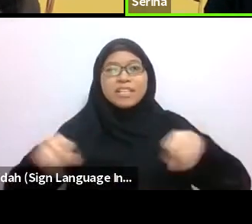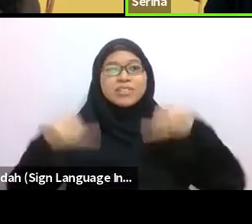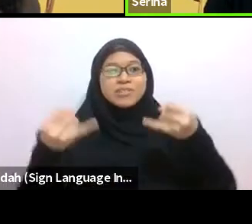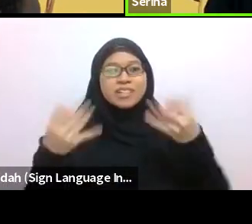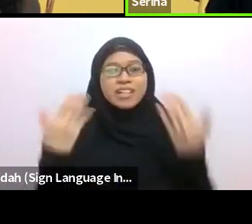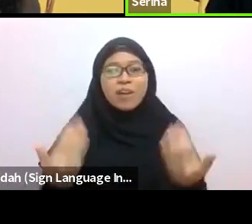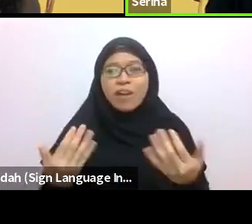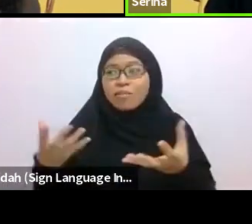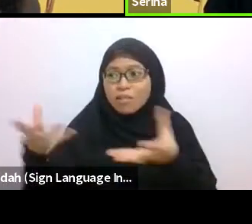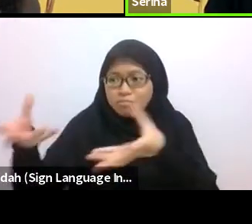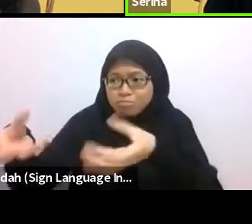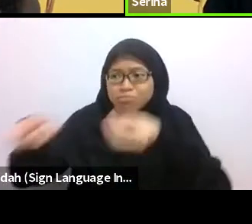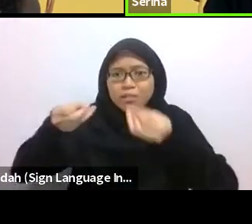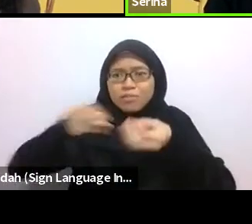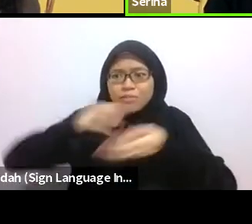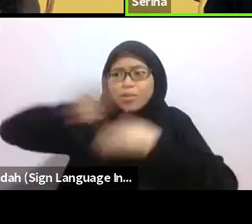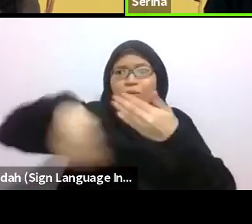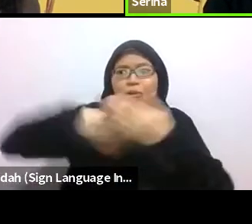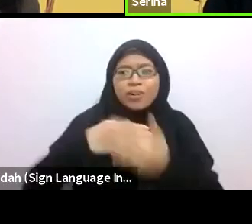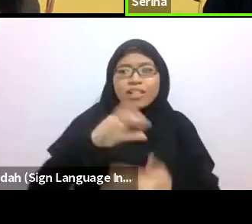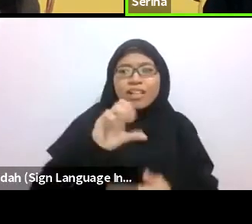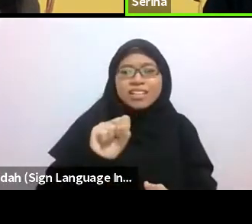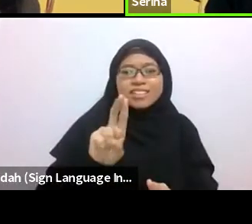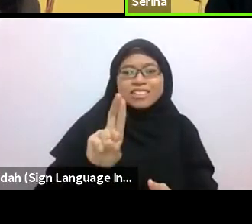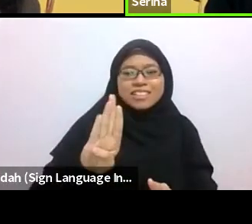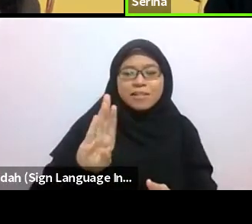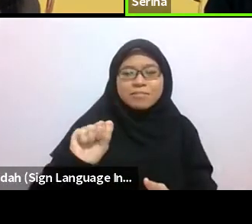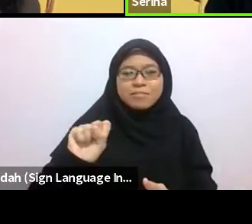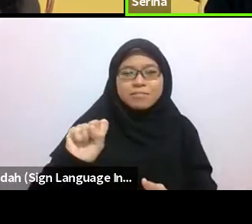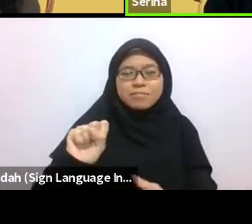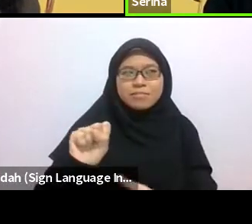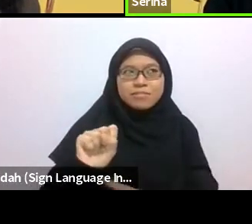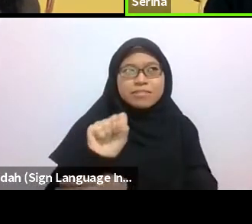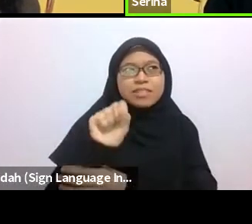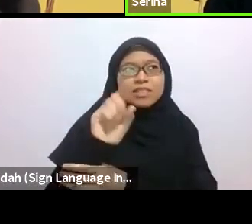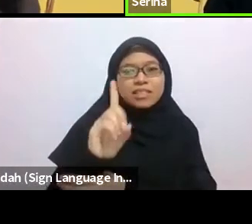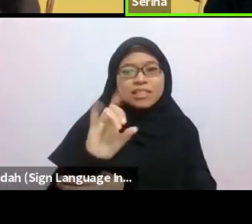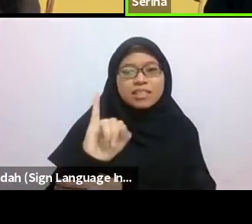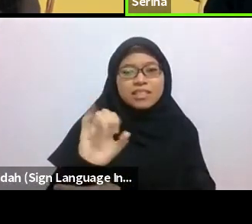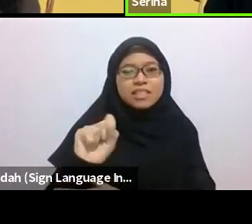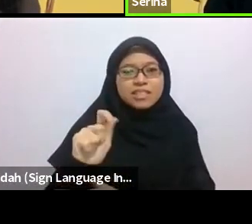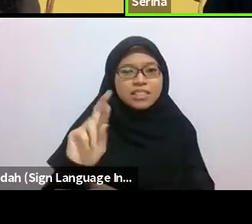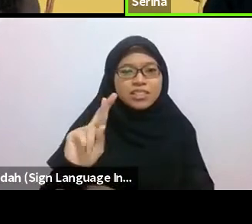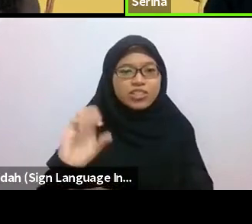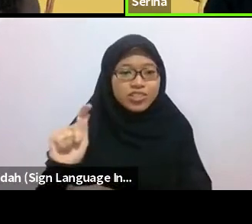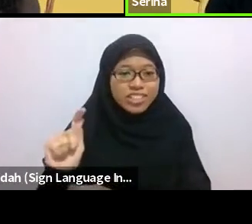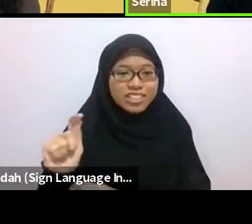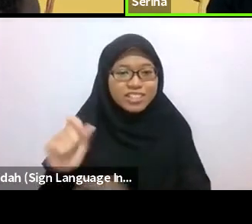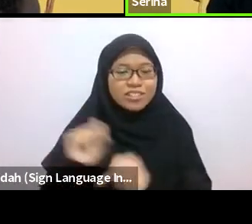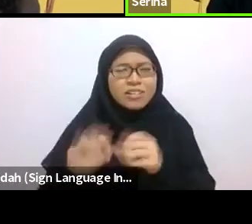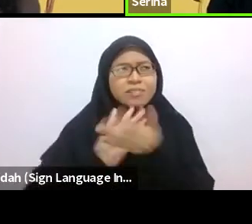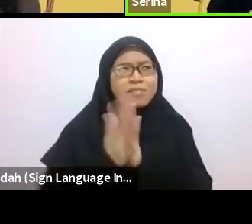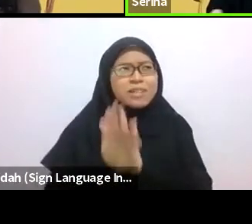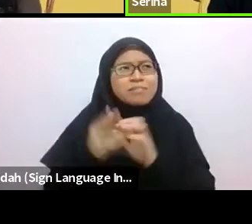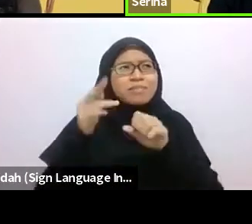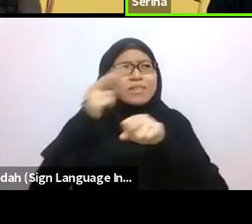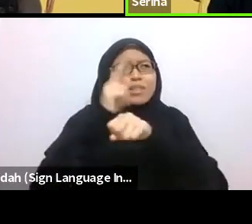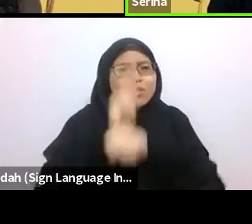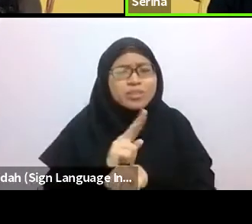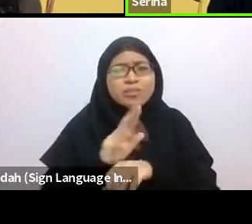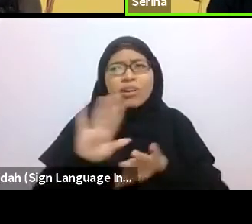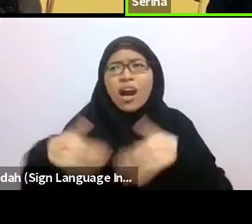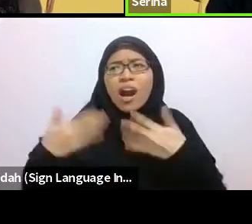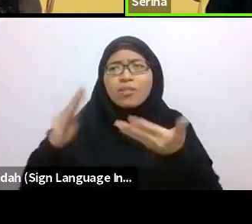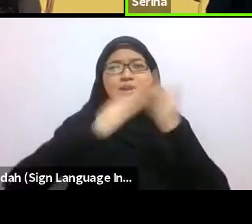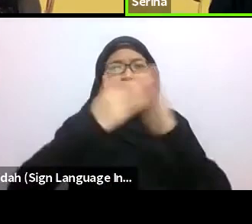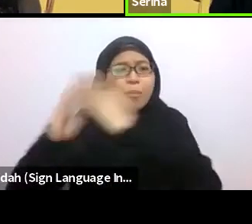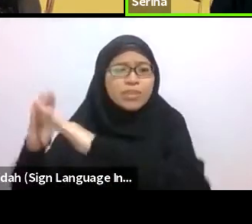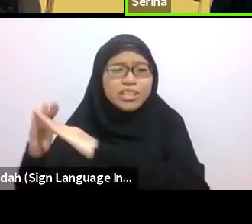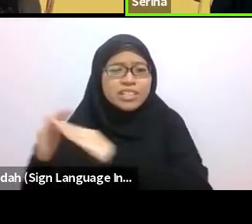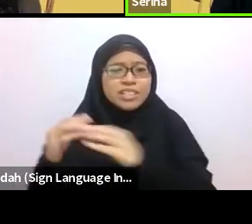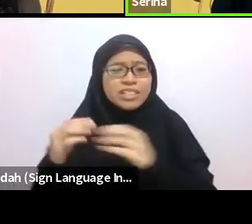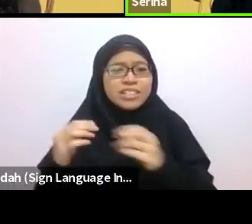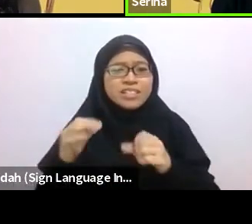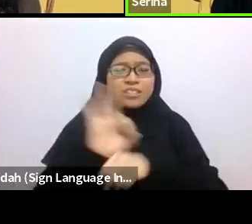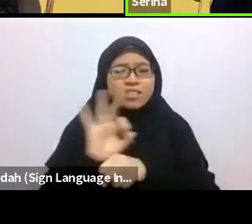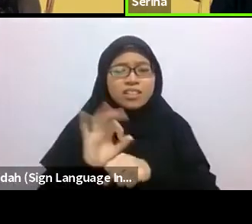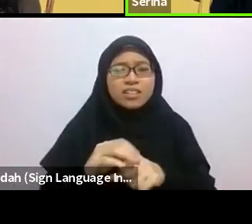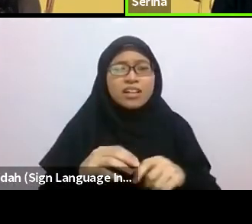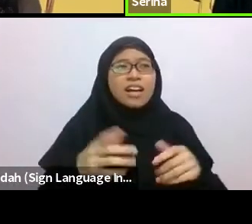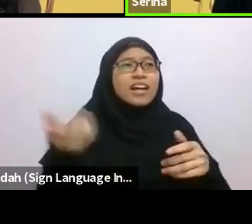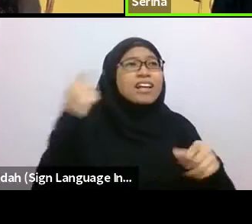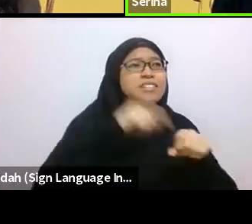Getting used to how the community functions is also very difficult, because from being alone and not having to deal with people, (to how) everybody is pretty much in your face, and you have to accept them.